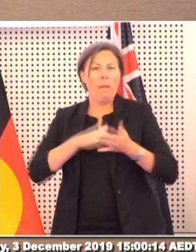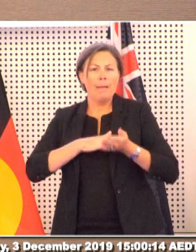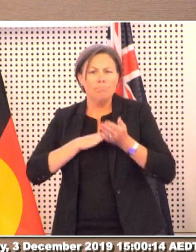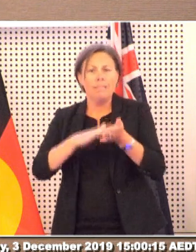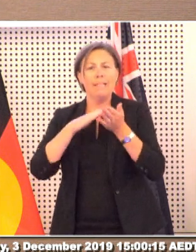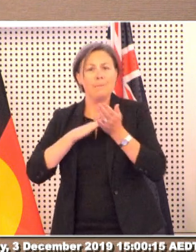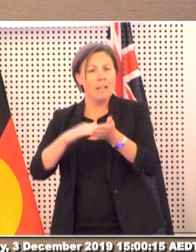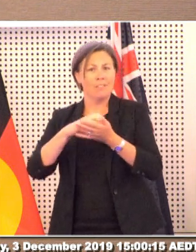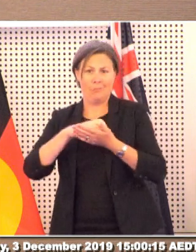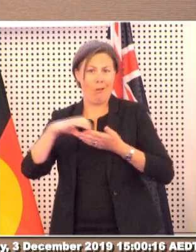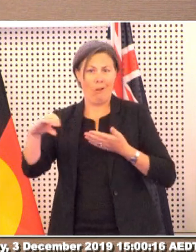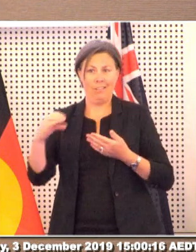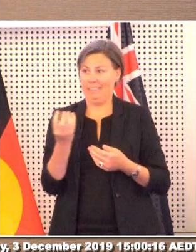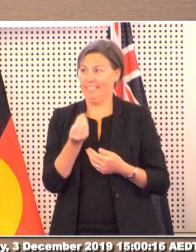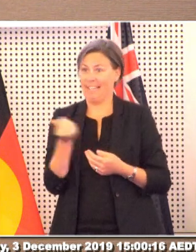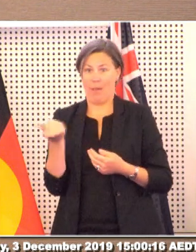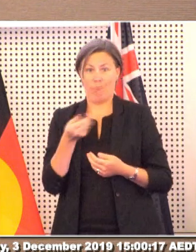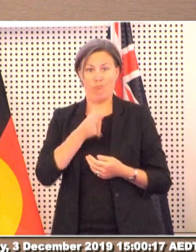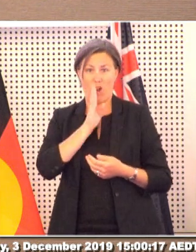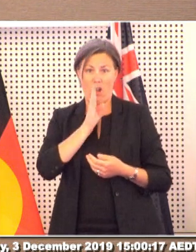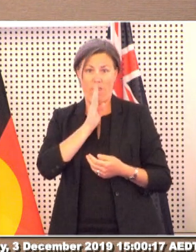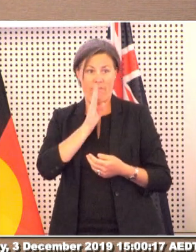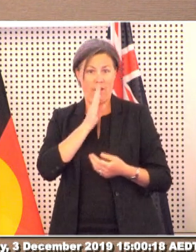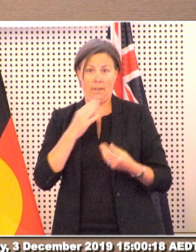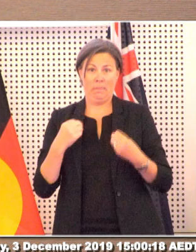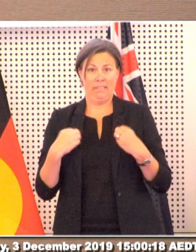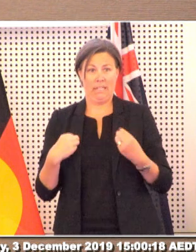Some of them are private for-profit corporations.